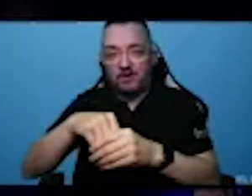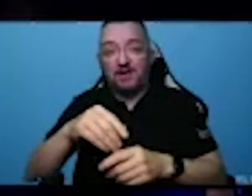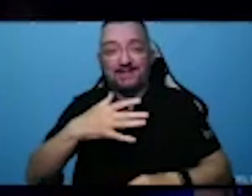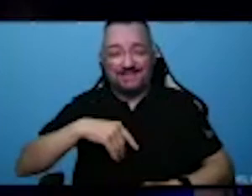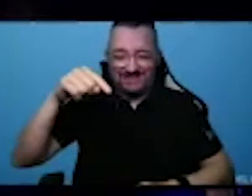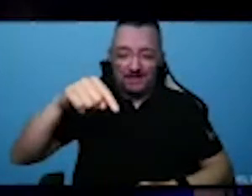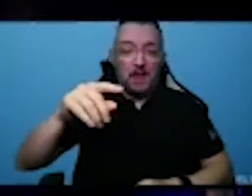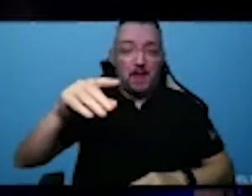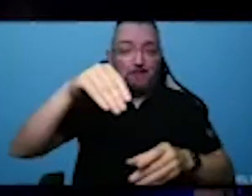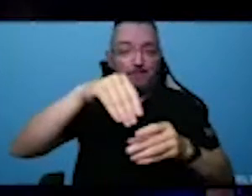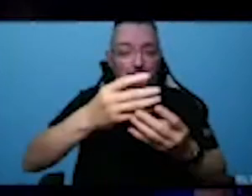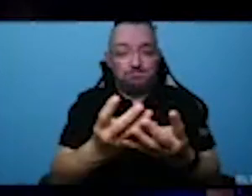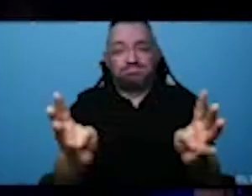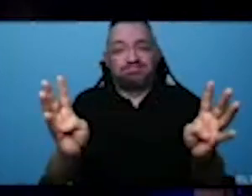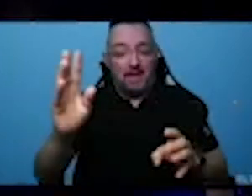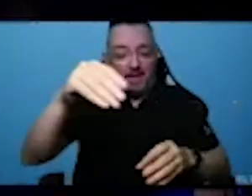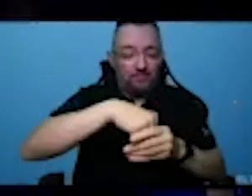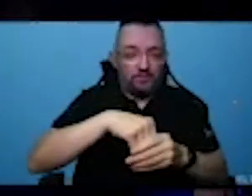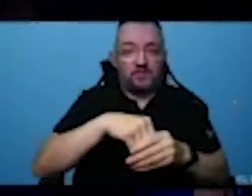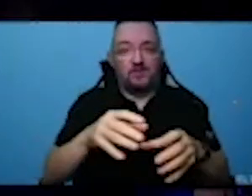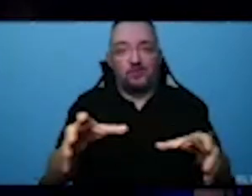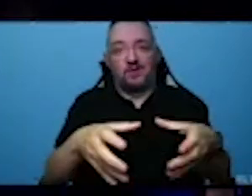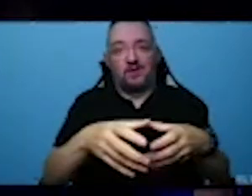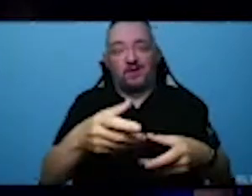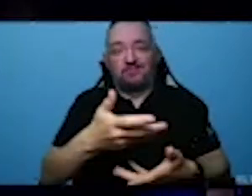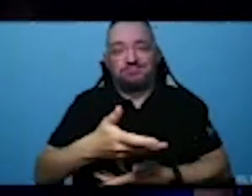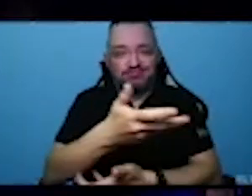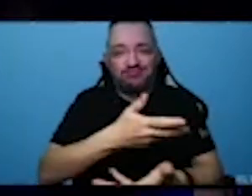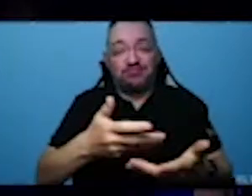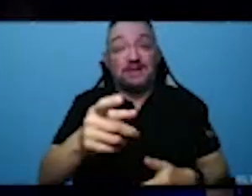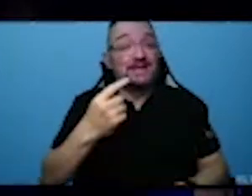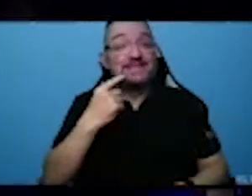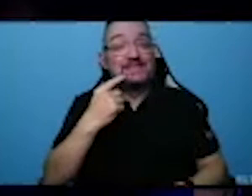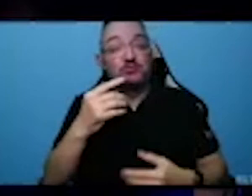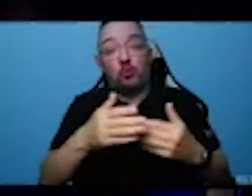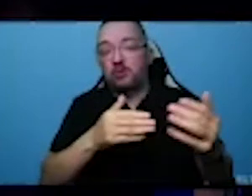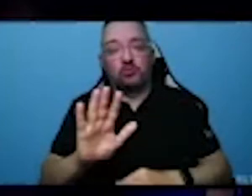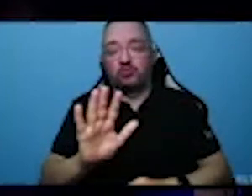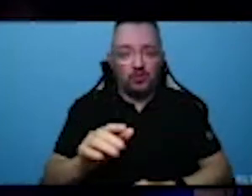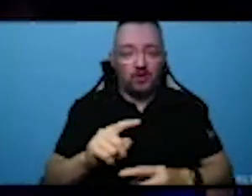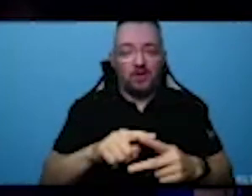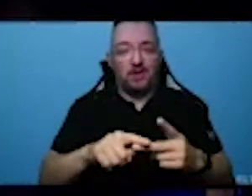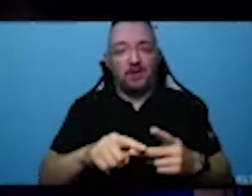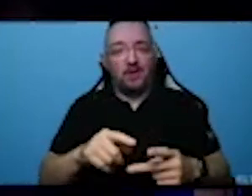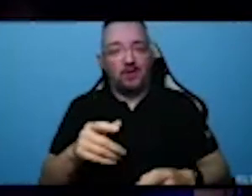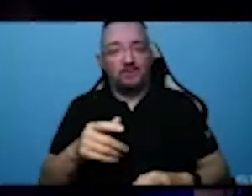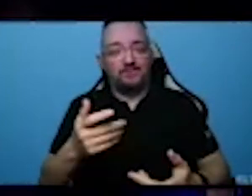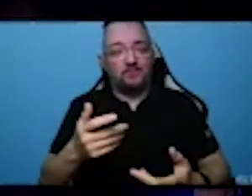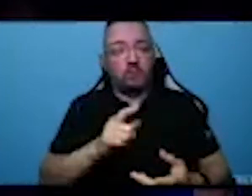are made, not something that is done when it's just easy to do, not something that is done when it's explicitly about equalities, because there's no issue,